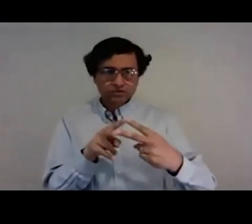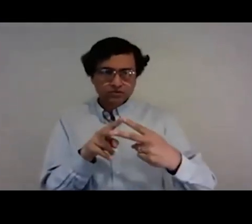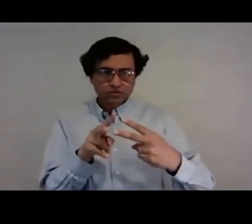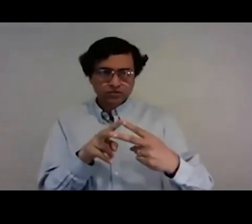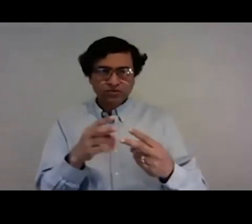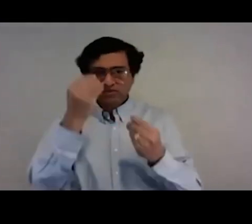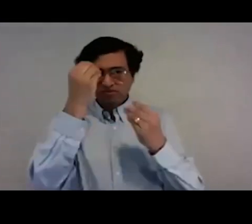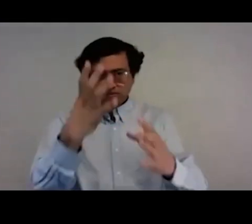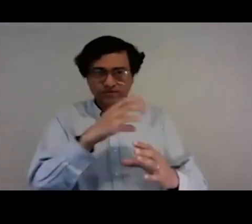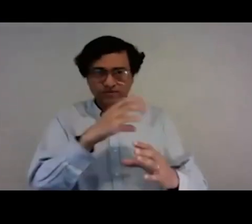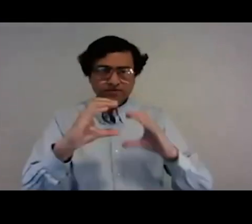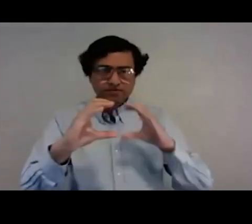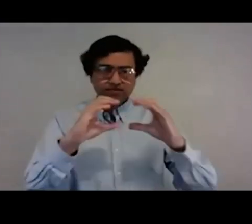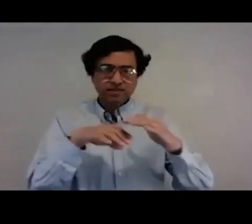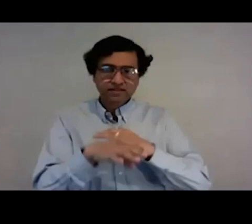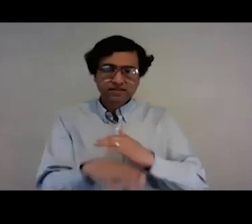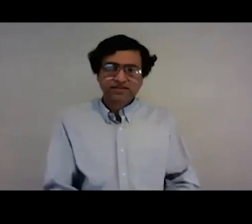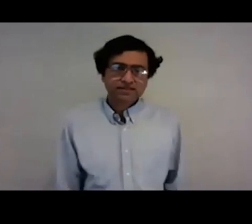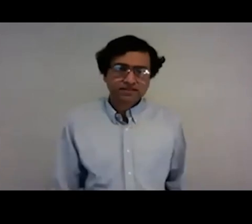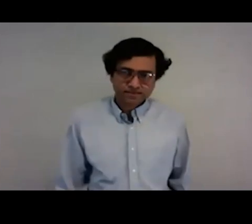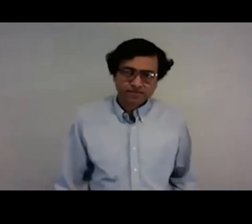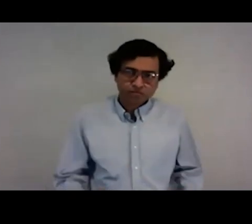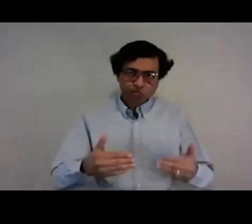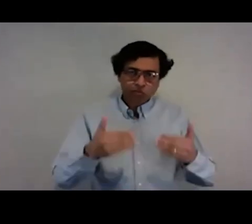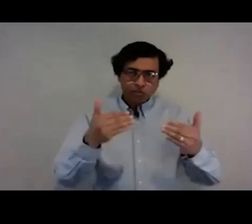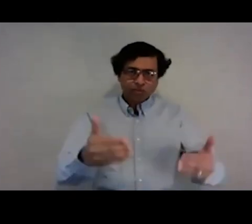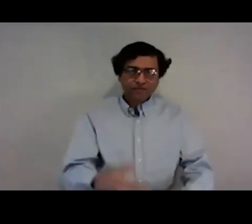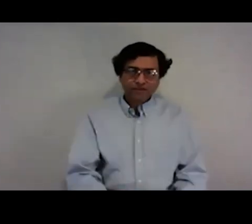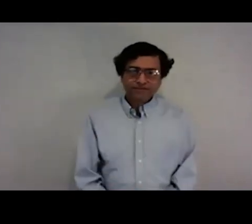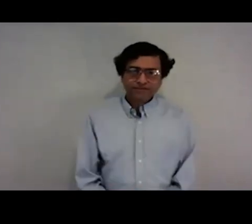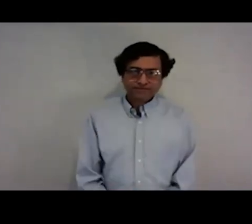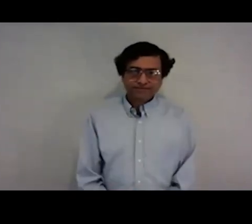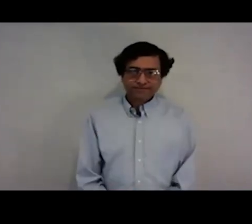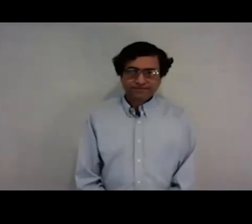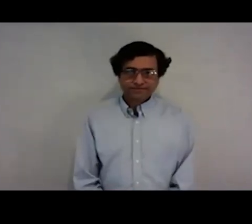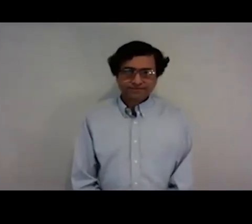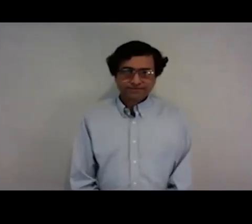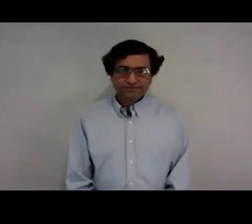But I'm just going to focus again on the access to information and communication.